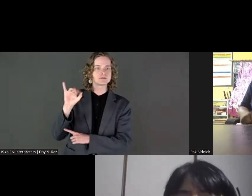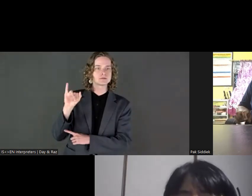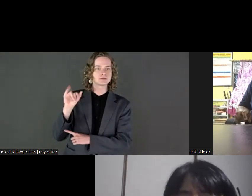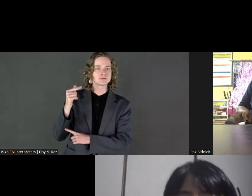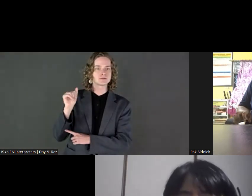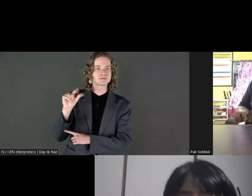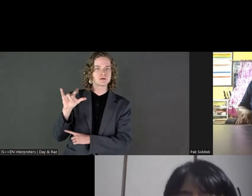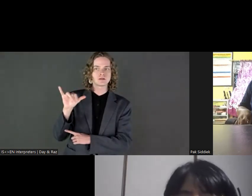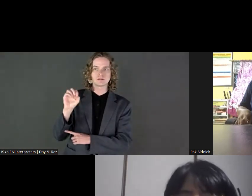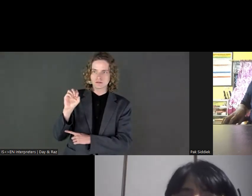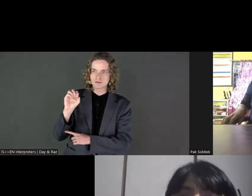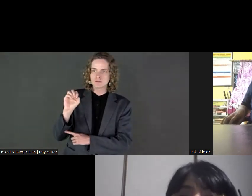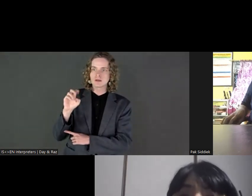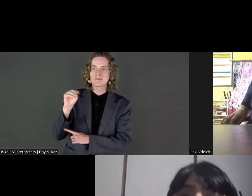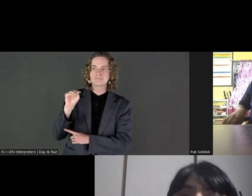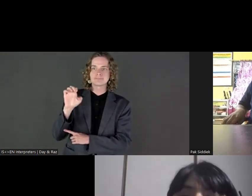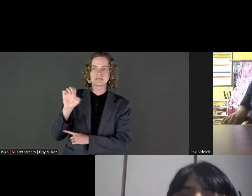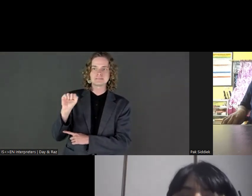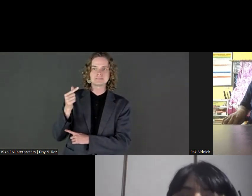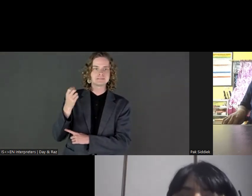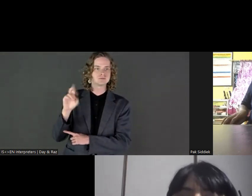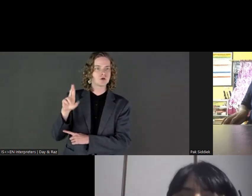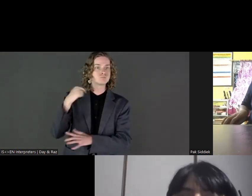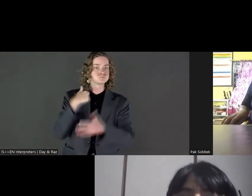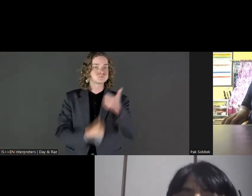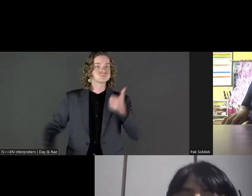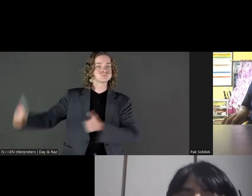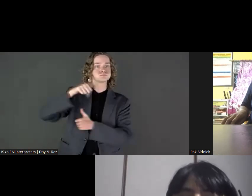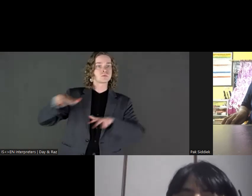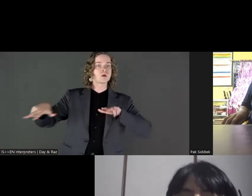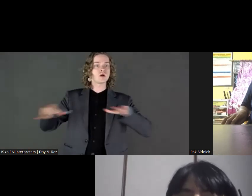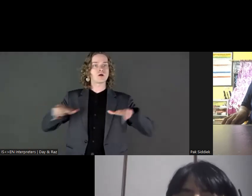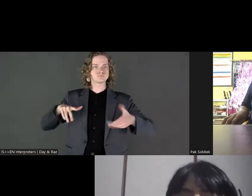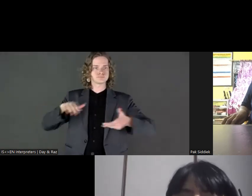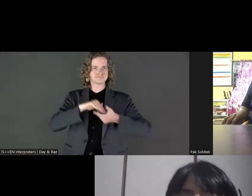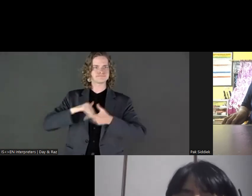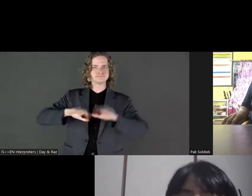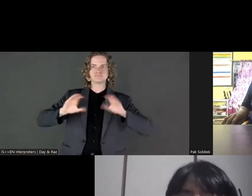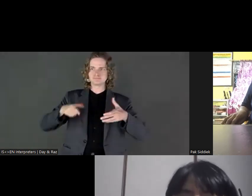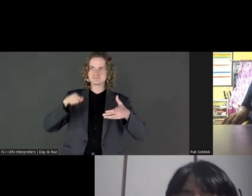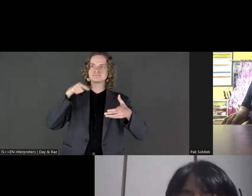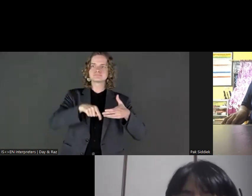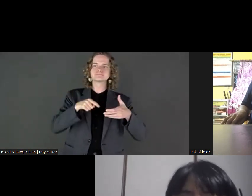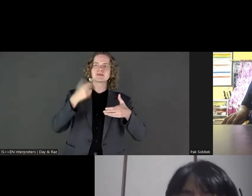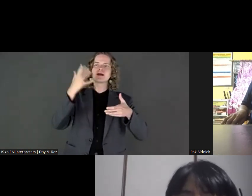for the rights of persons with disabilities in the Republic of Moldova. I am honored to speak to you